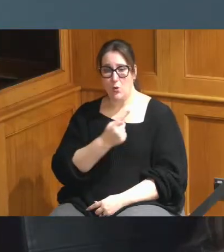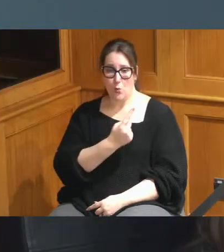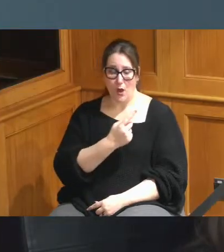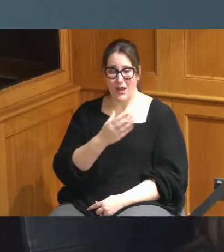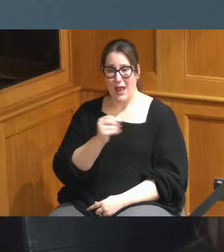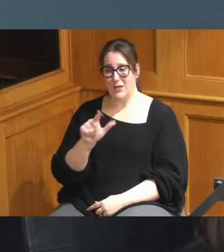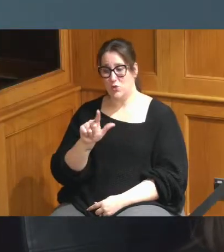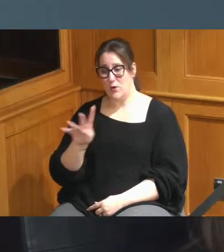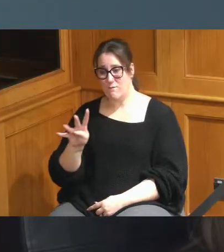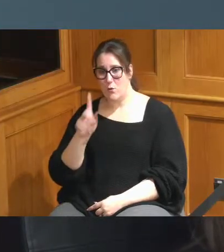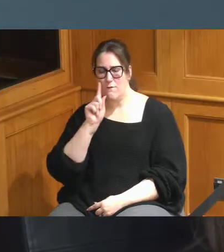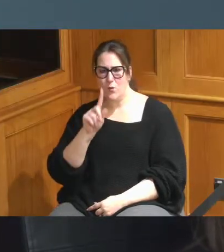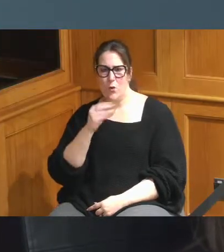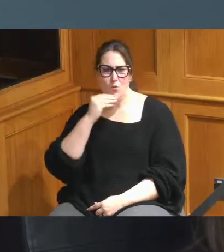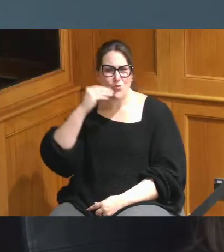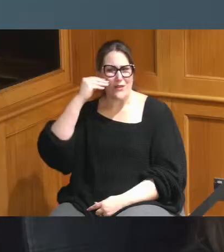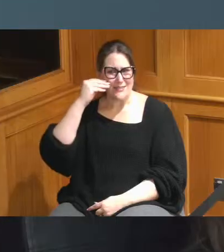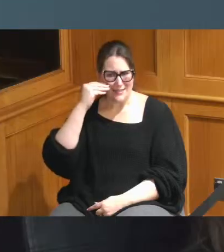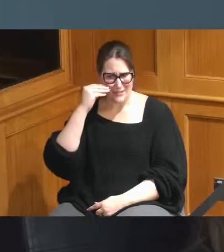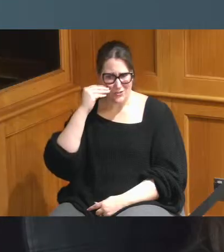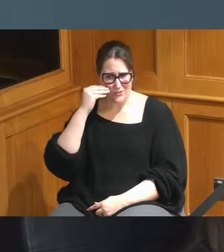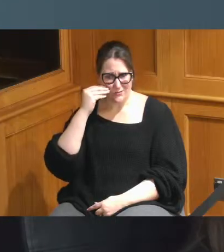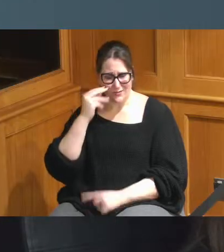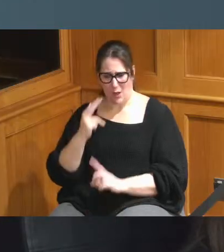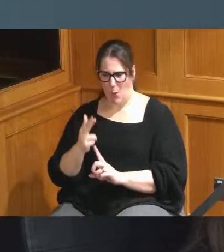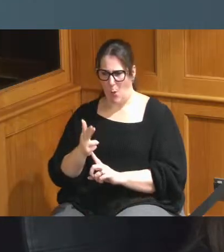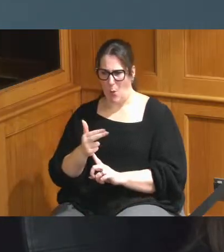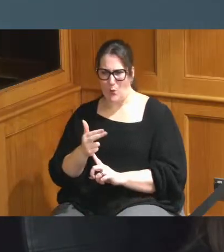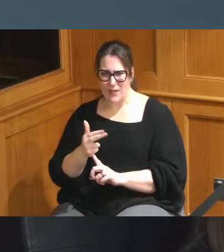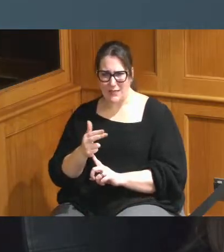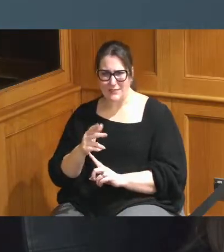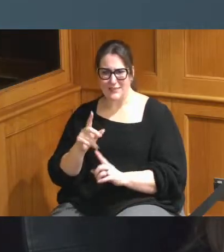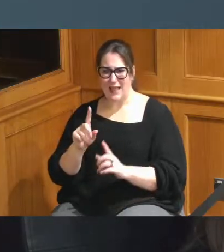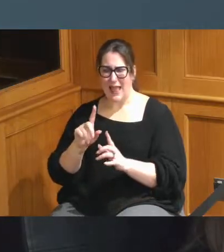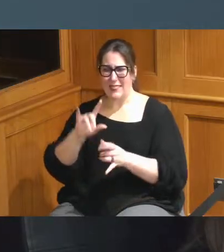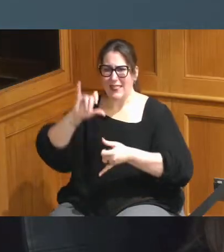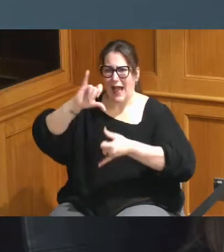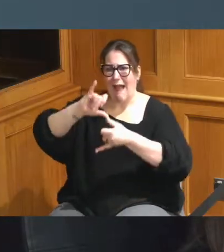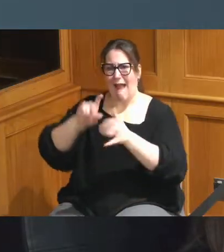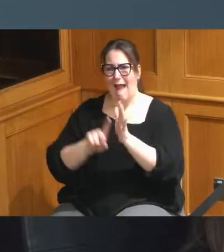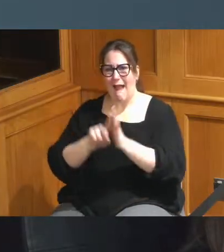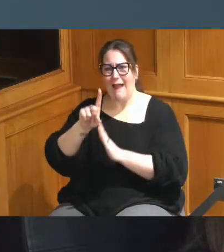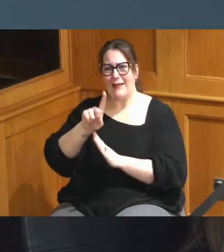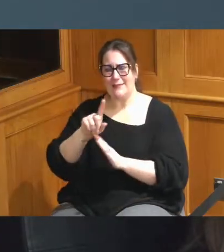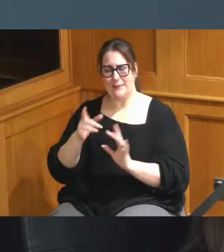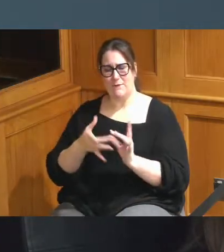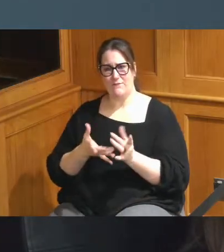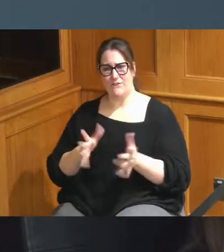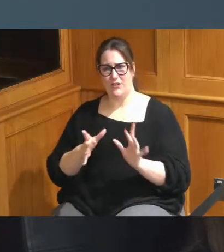at residential the hotels and the and the height as was mentioned earlier and have you looked at